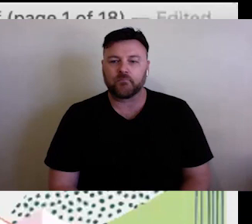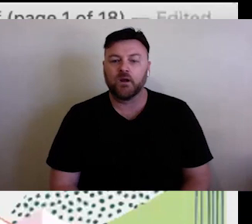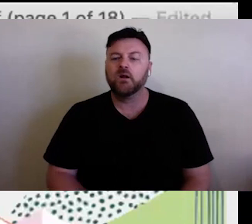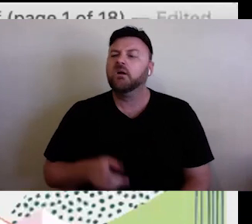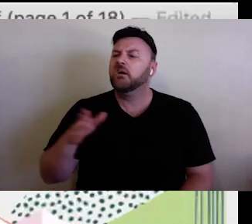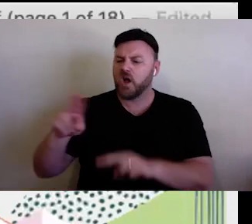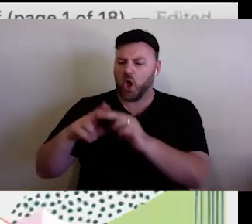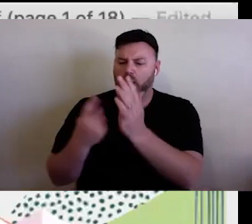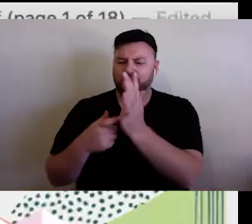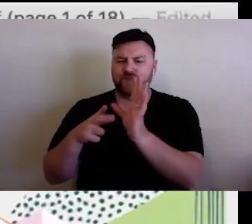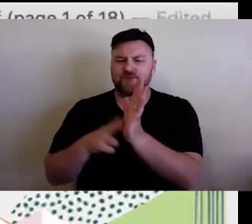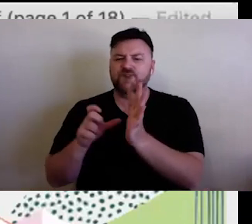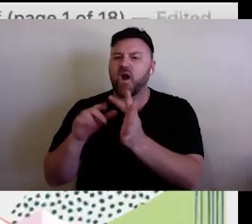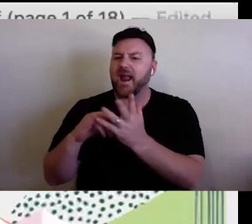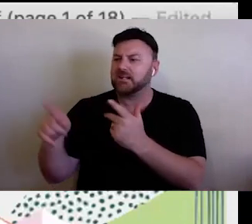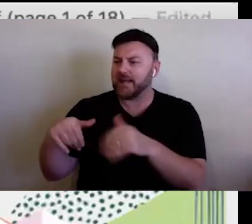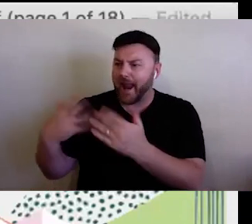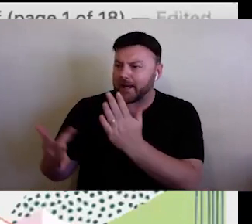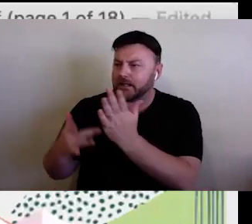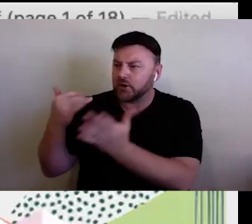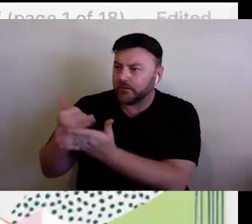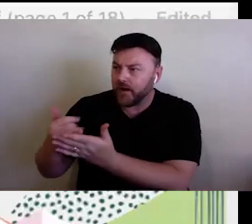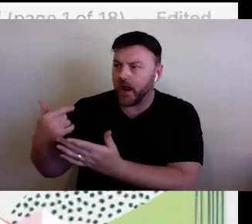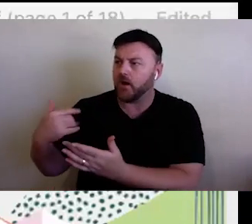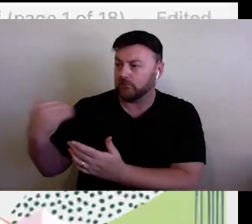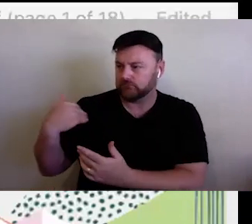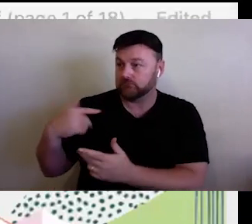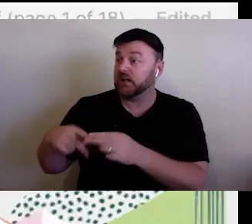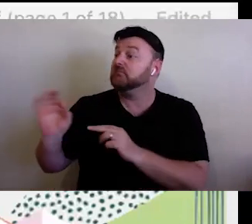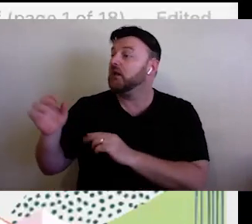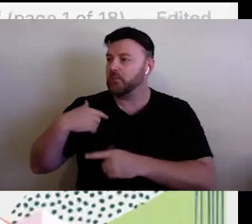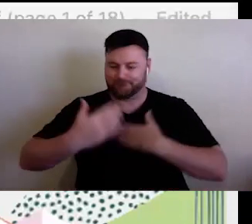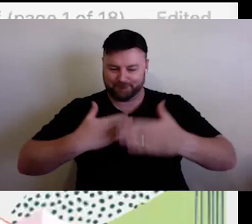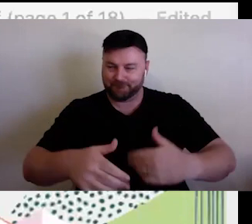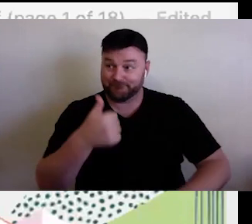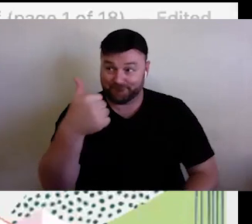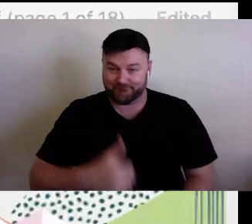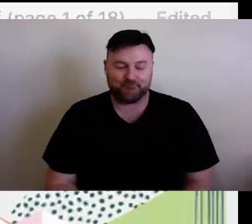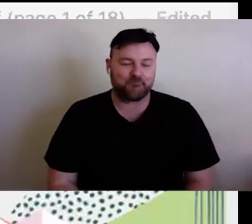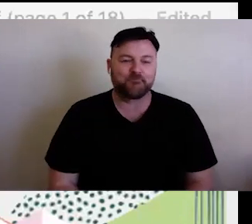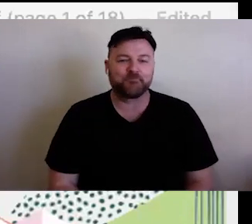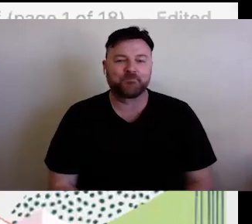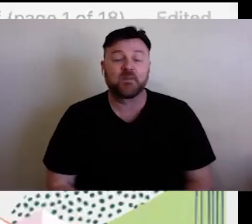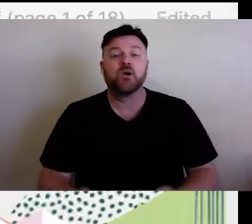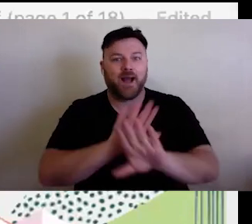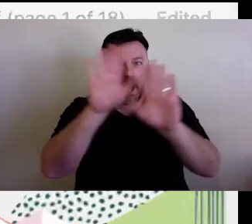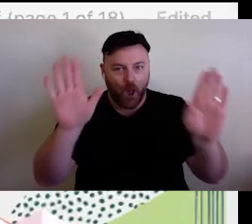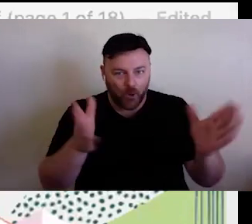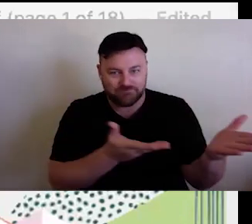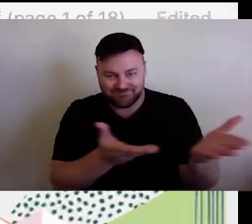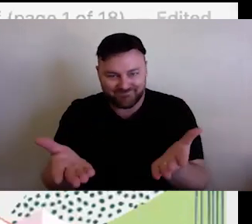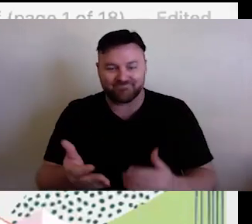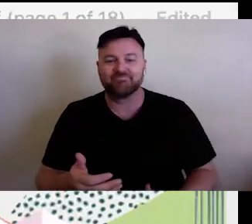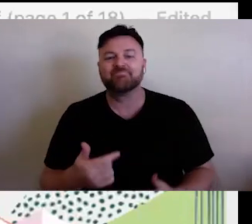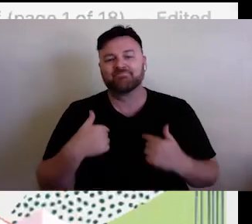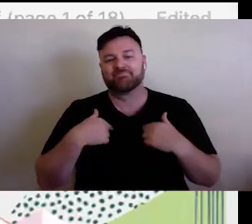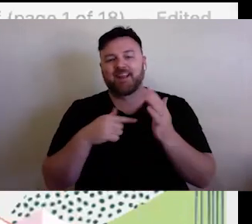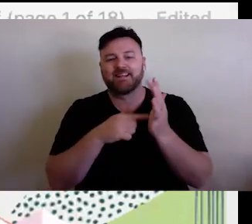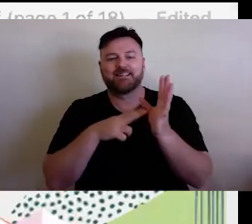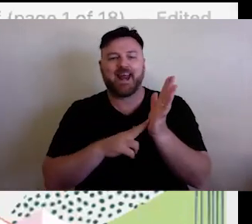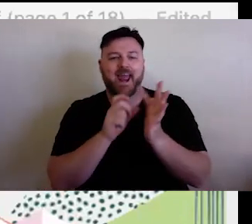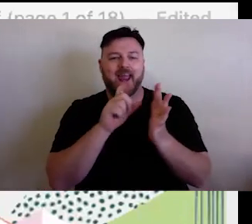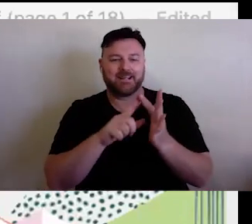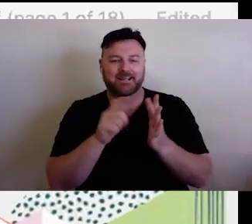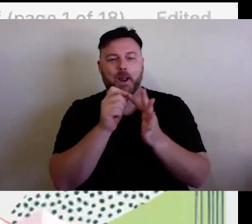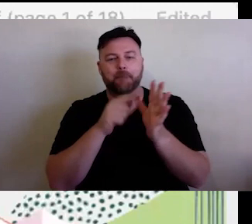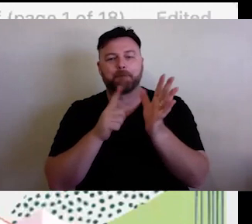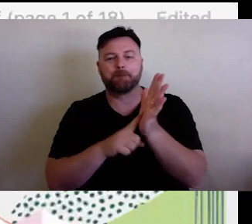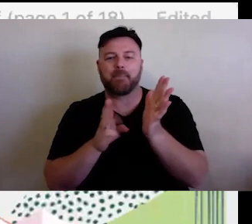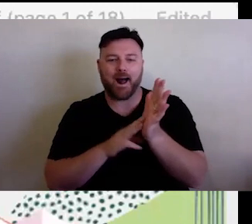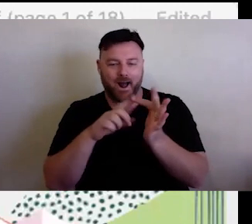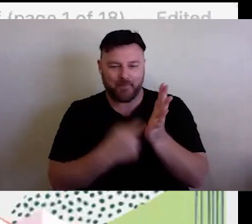plough on. Hello, everyone. Yes, as Stade de Frances -- Frances said,